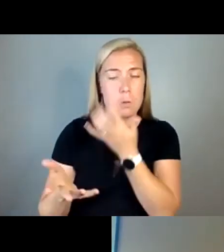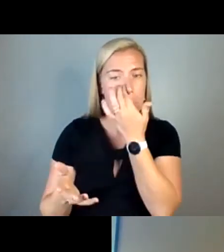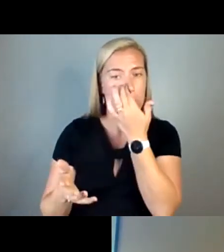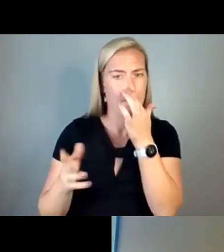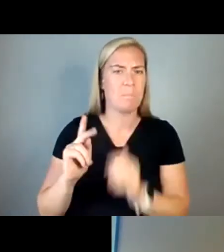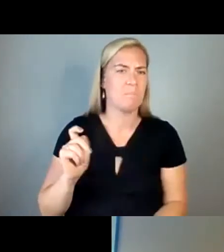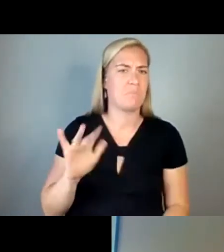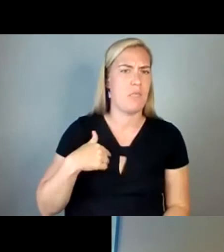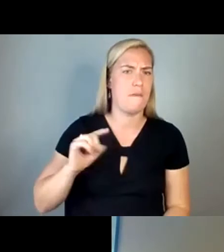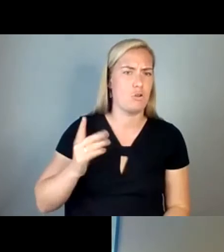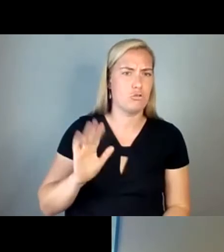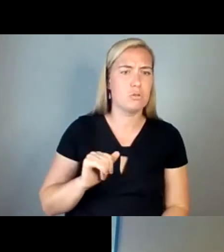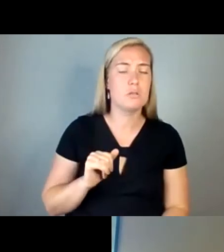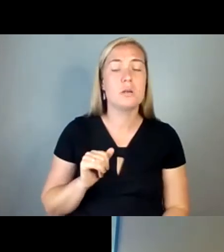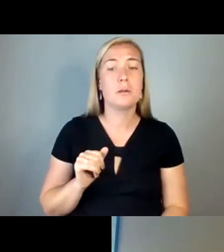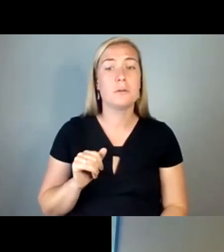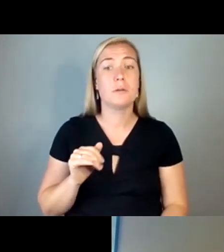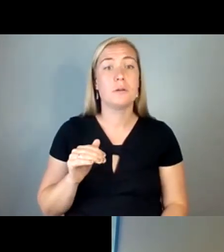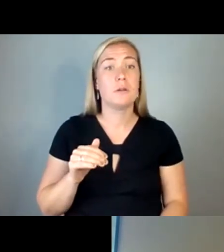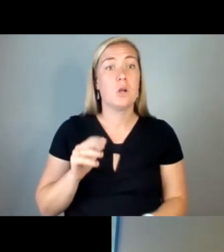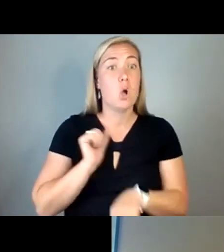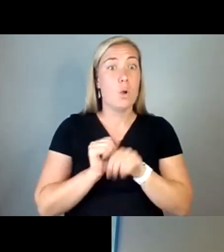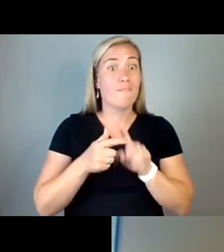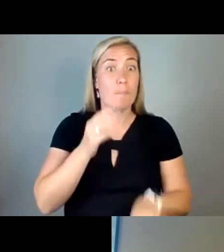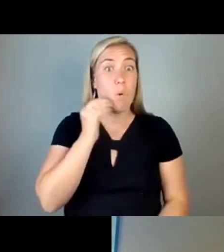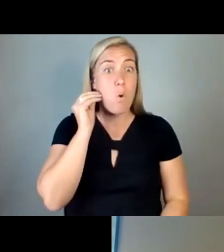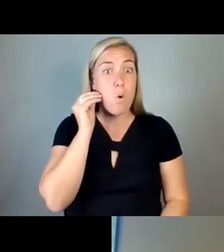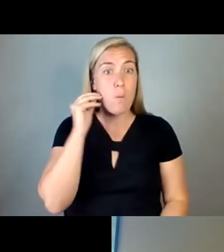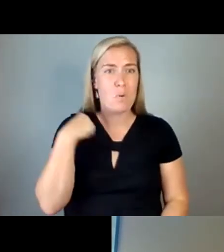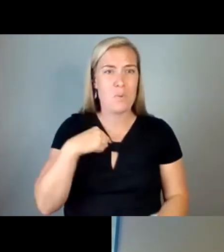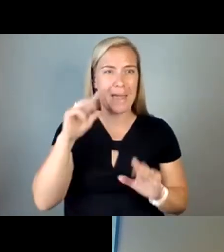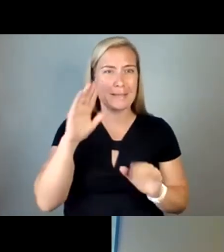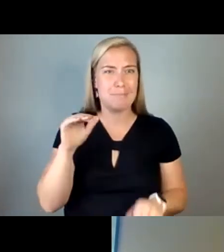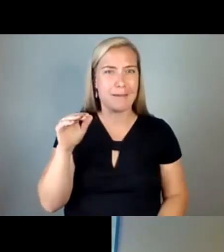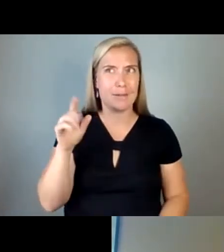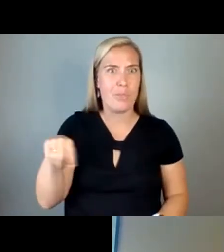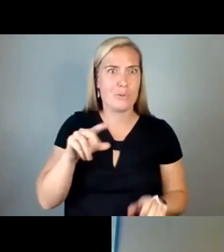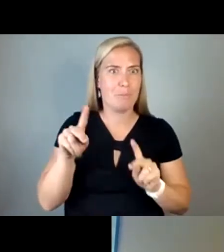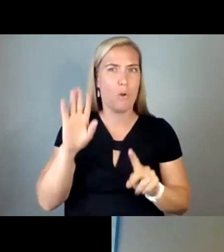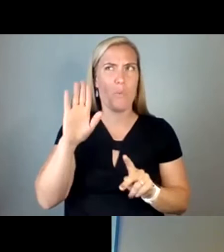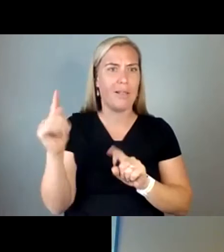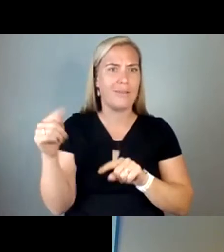Remote workers are still expected to to come to the University and interact